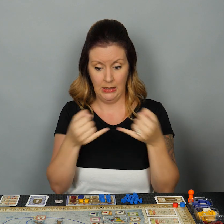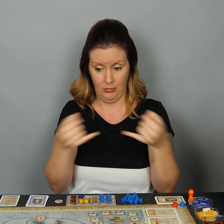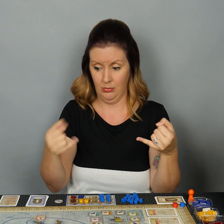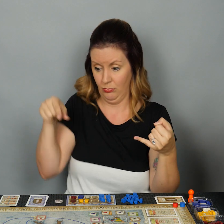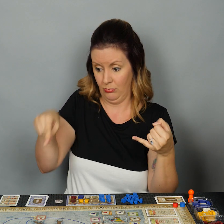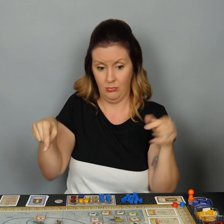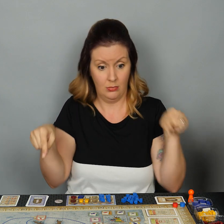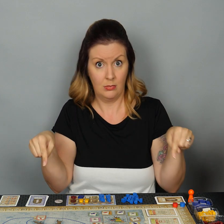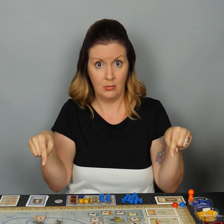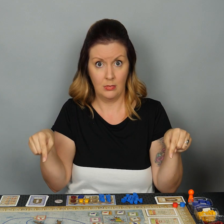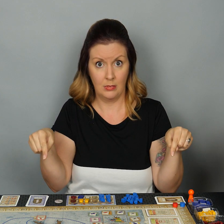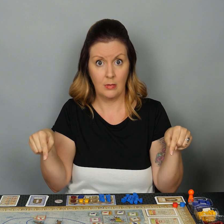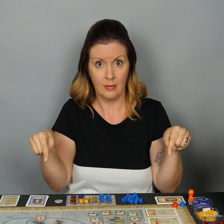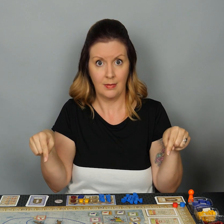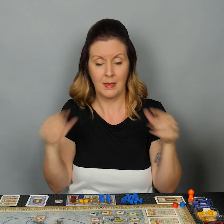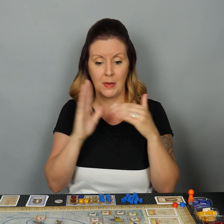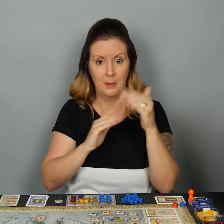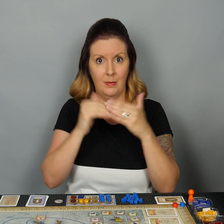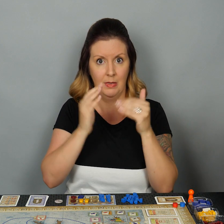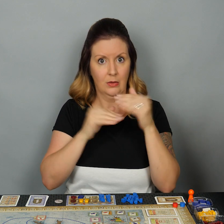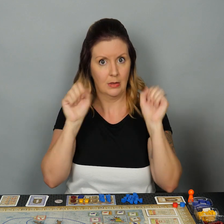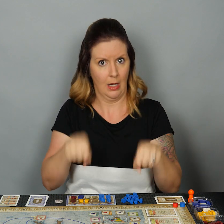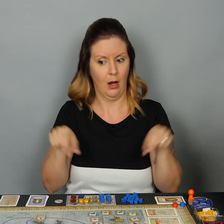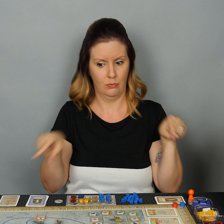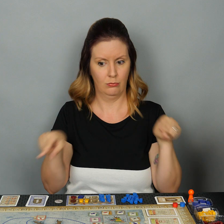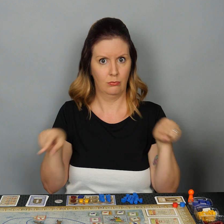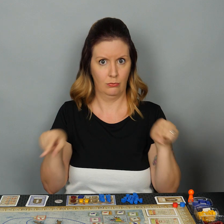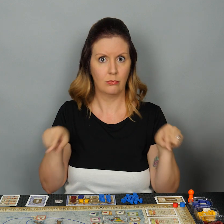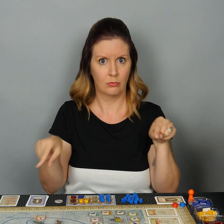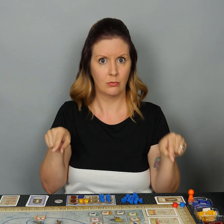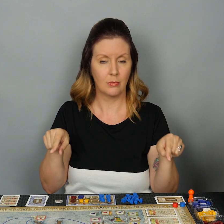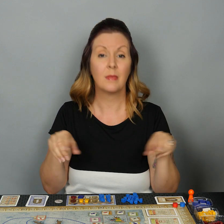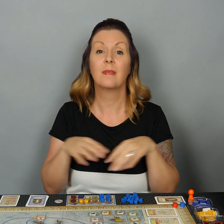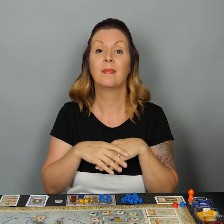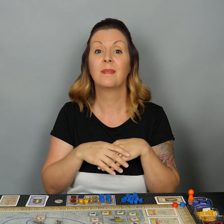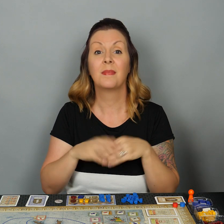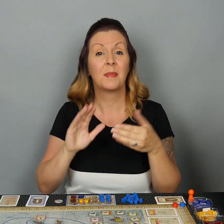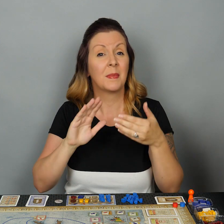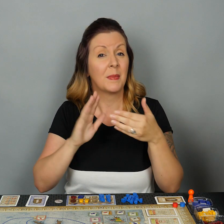cities that are connected to the line your colonist is on.